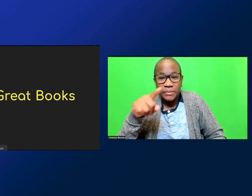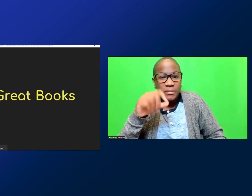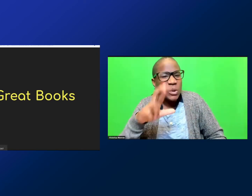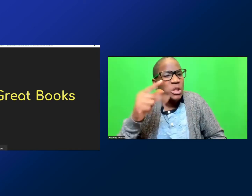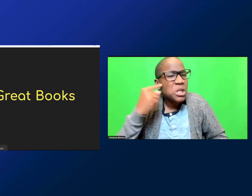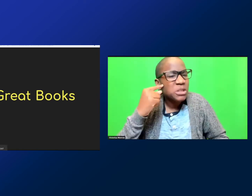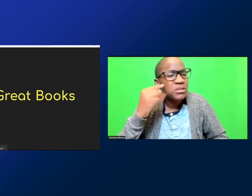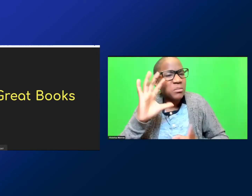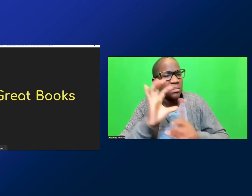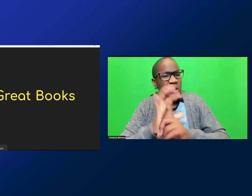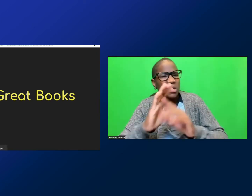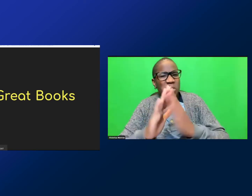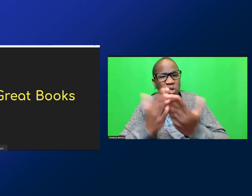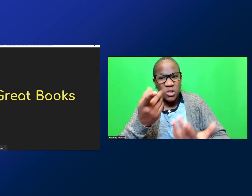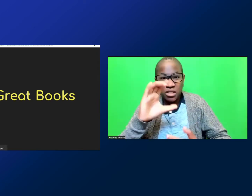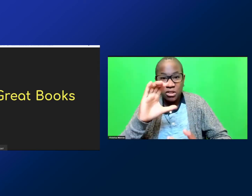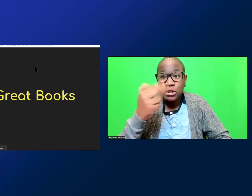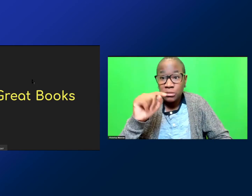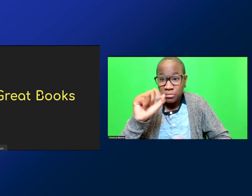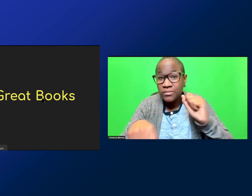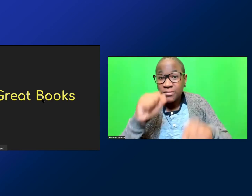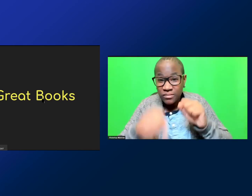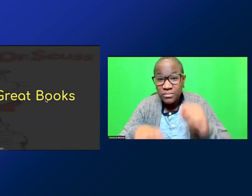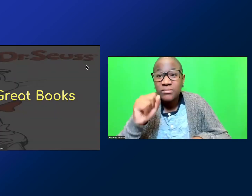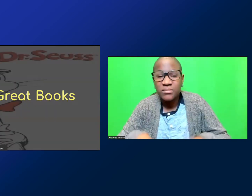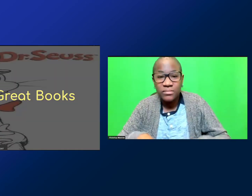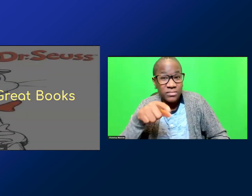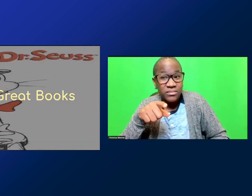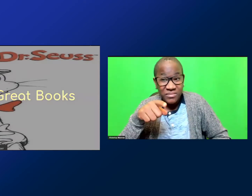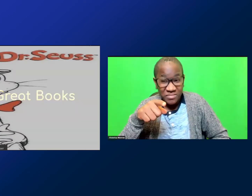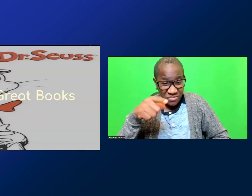so has anyone read or heard this book before i see a lot of yeses